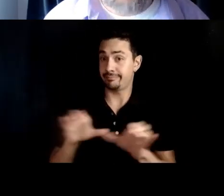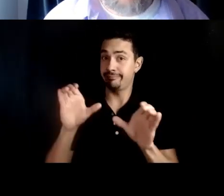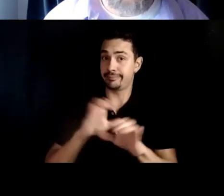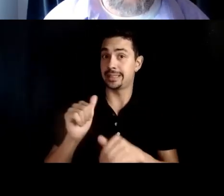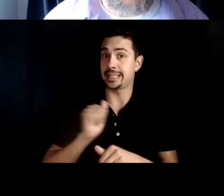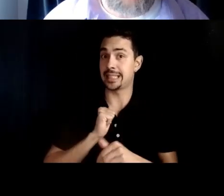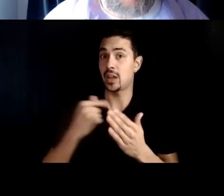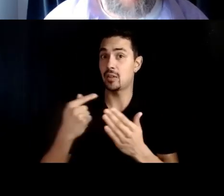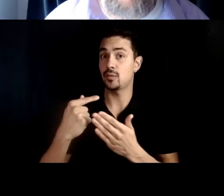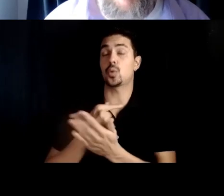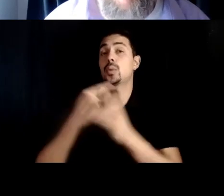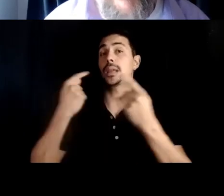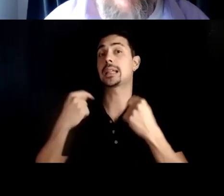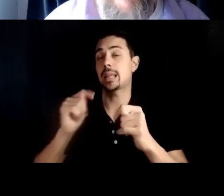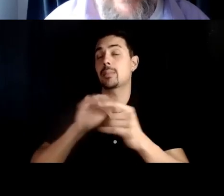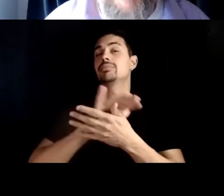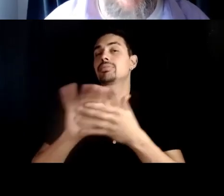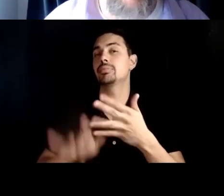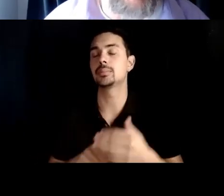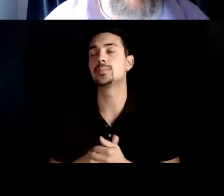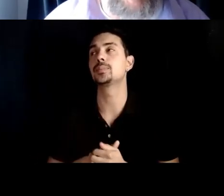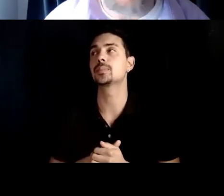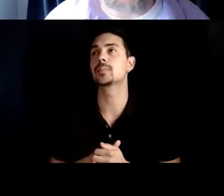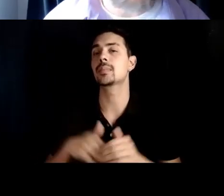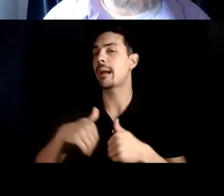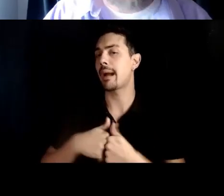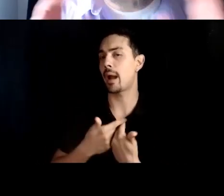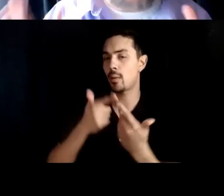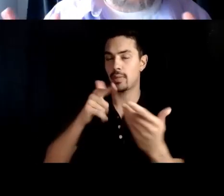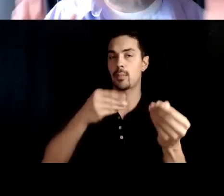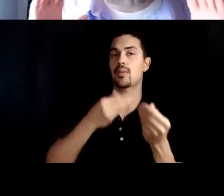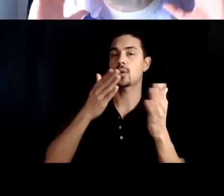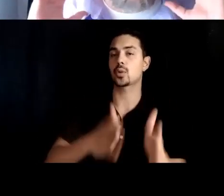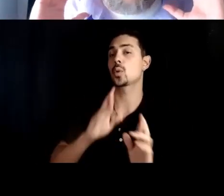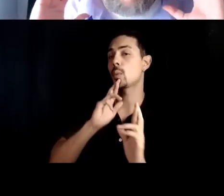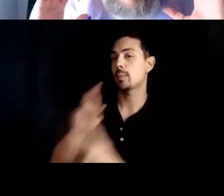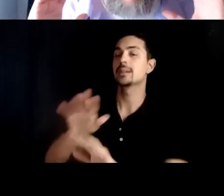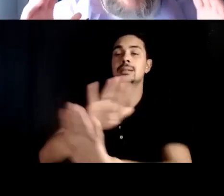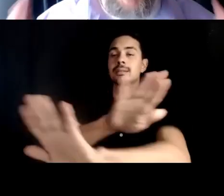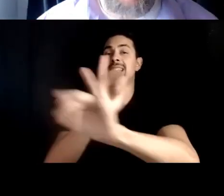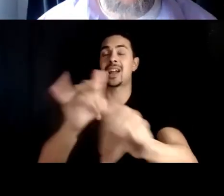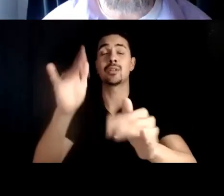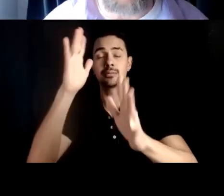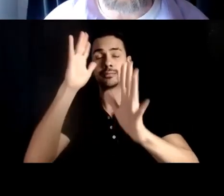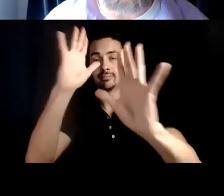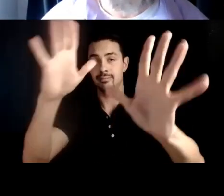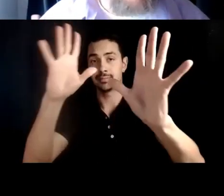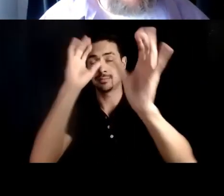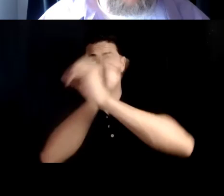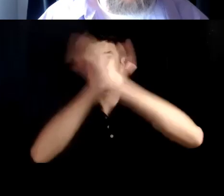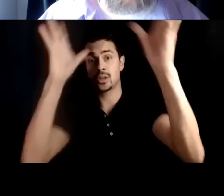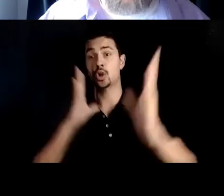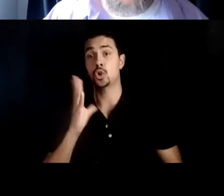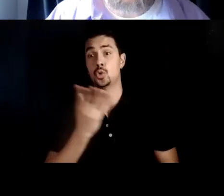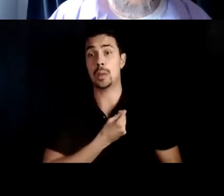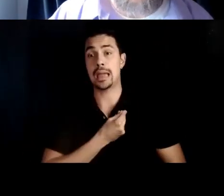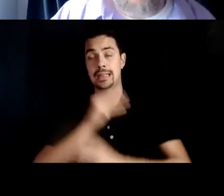a lot of clients wanna know how that provider's gonna respond. So this is not about trans, this is just about suicidal depression. And the client wants to know, you know,